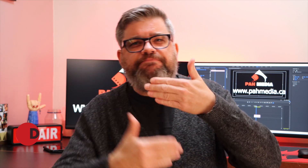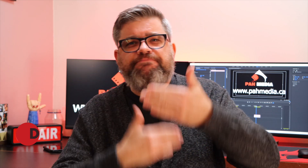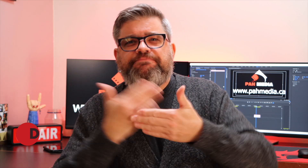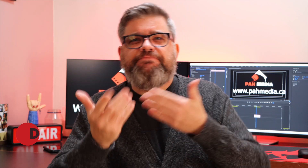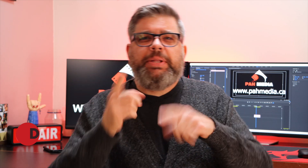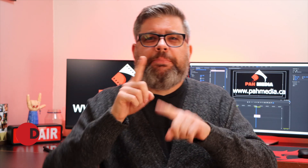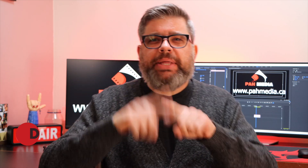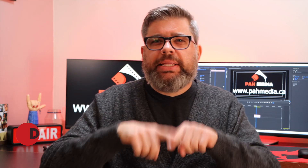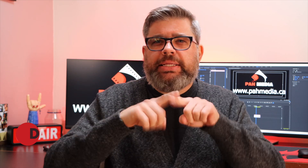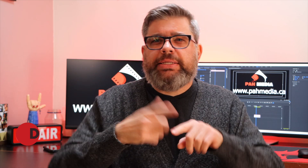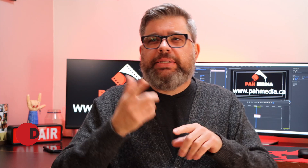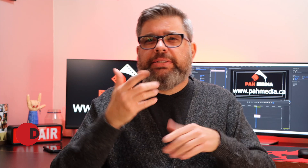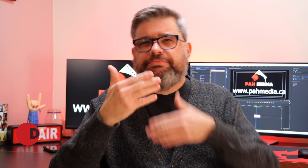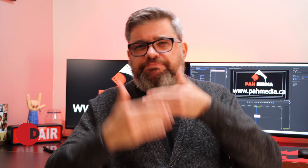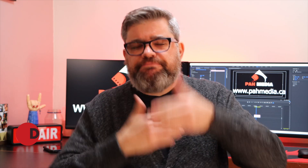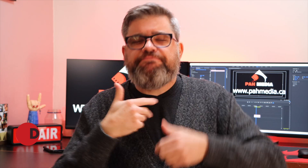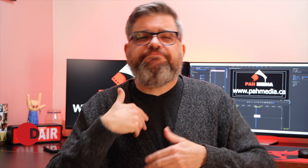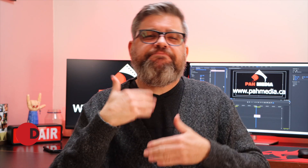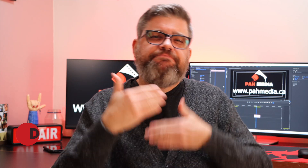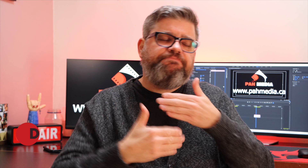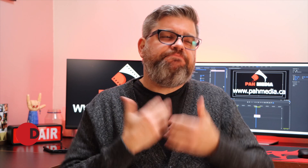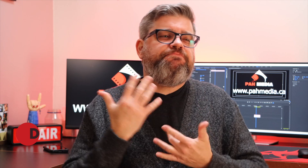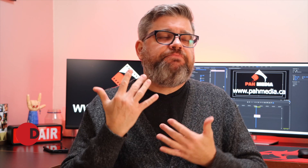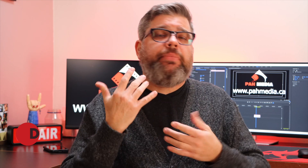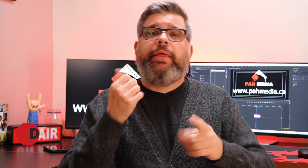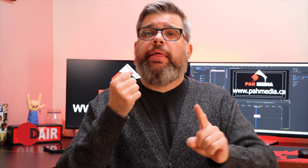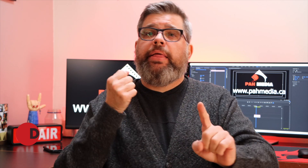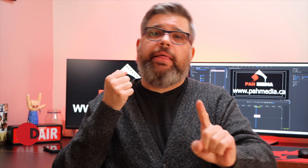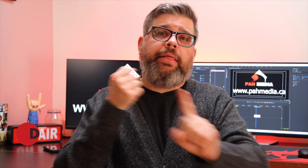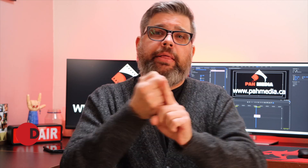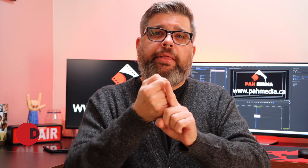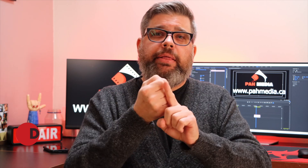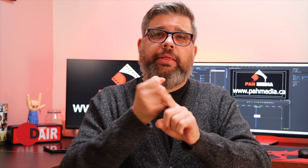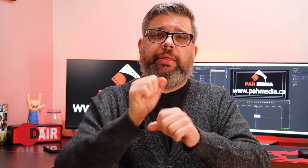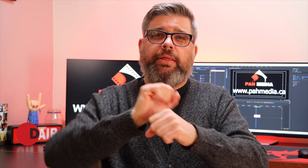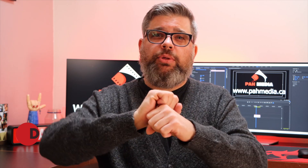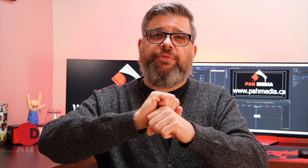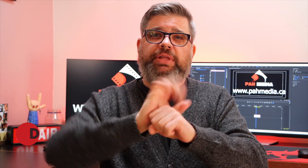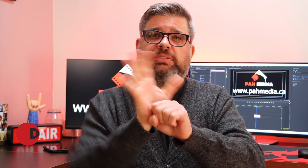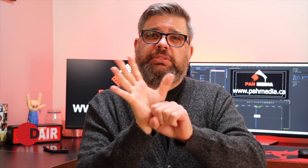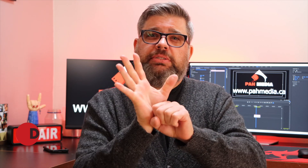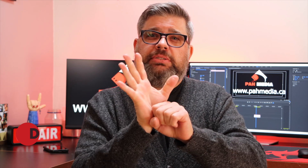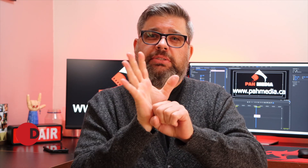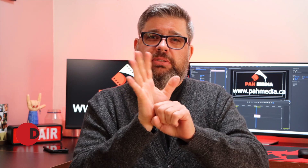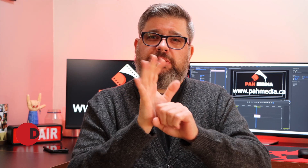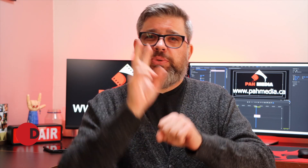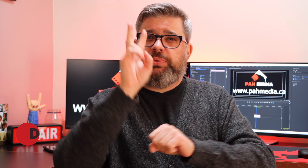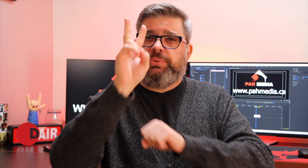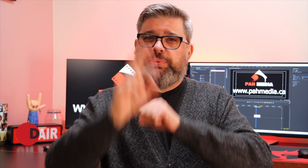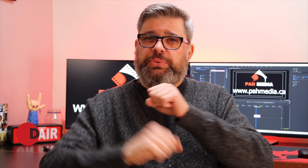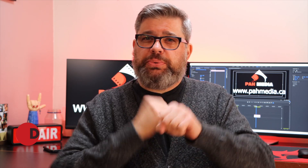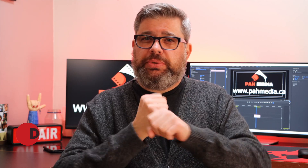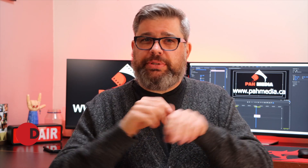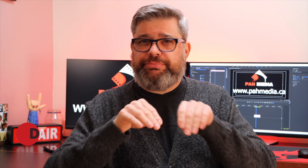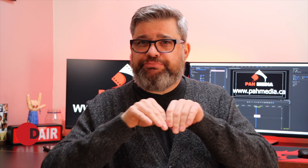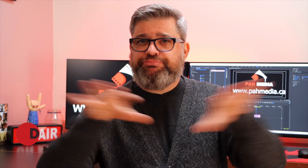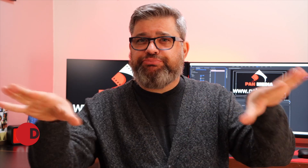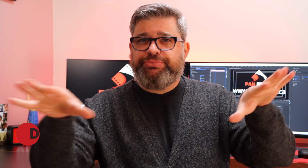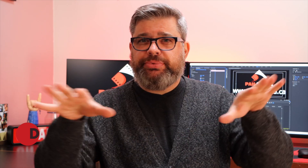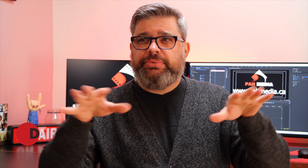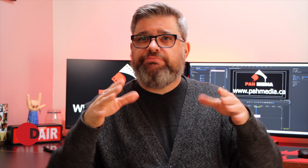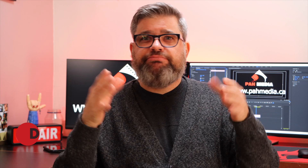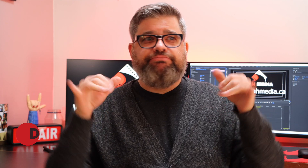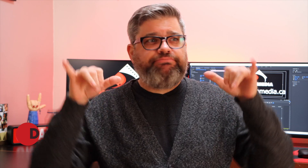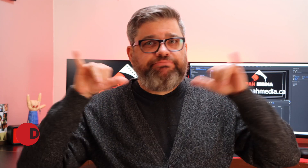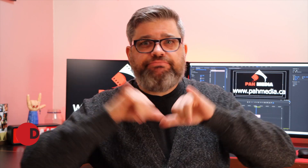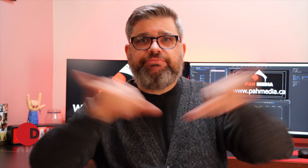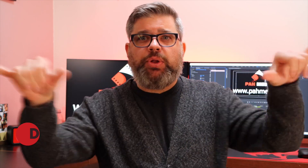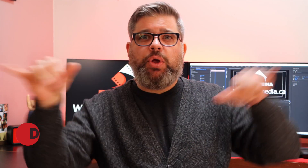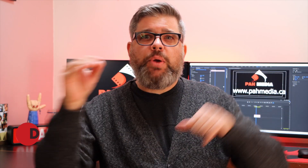I noticed that the Deaf community was down even more.